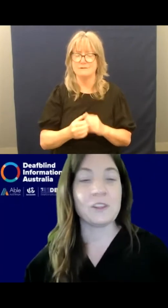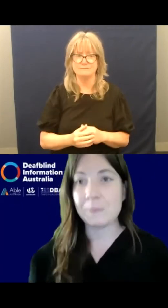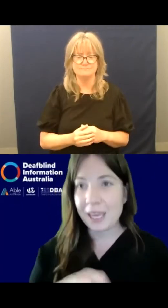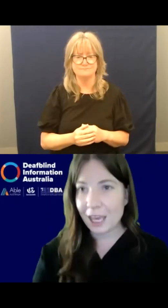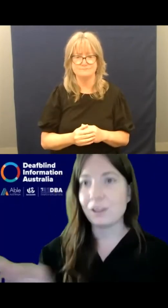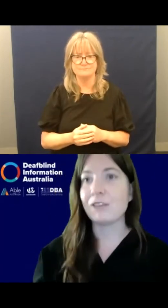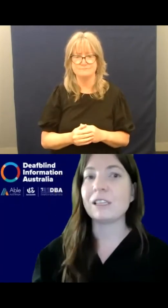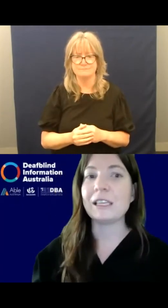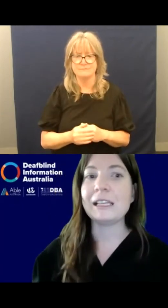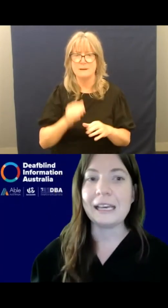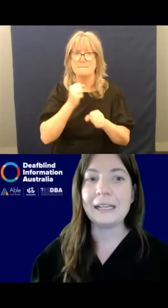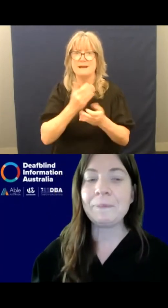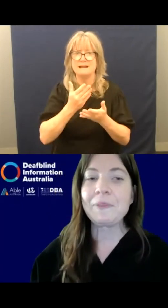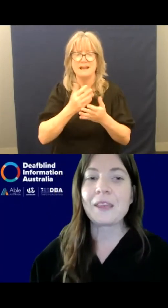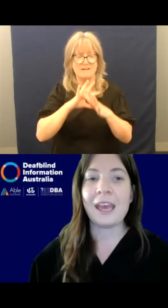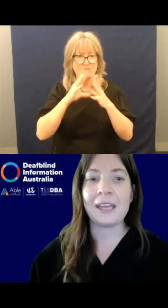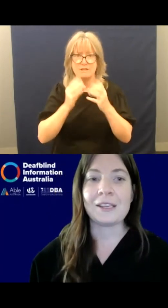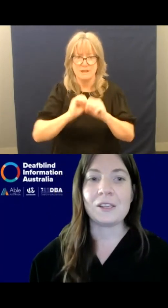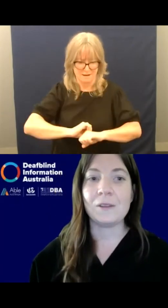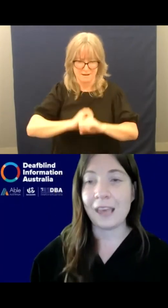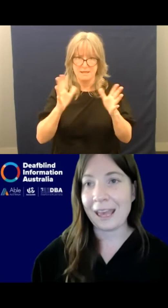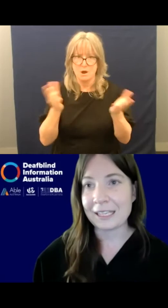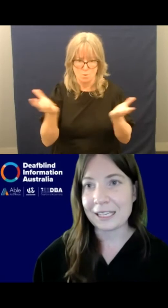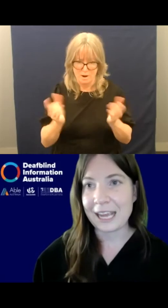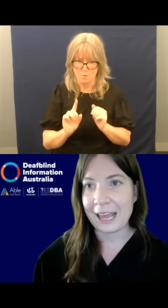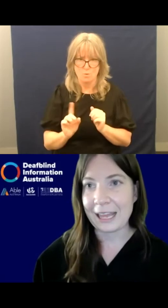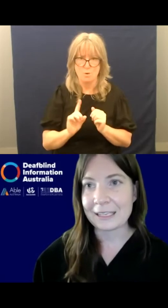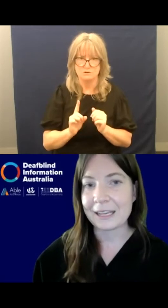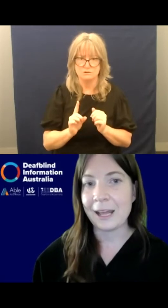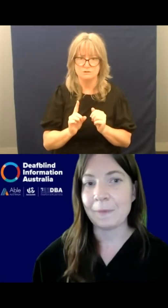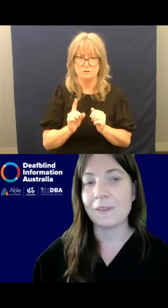Making everything really clear and using hand-under-hand, so that's